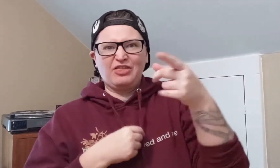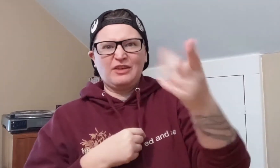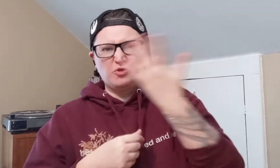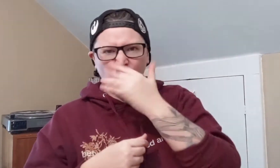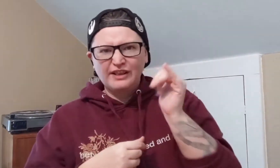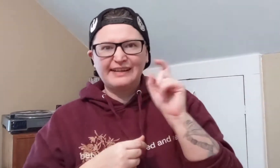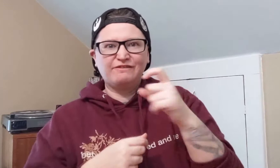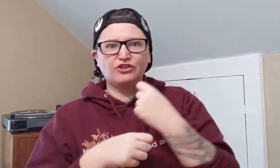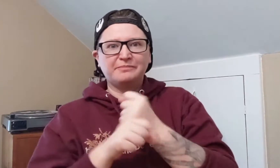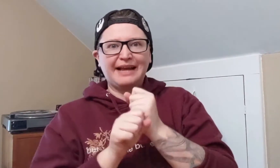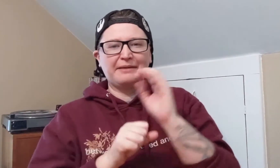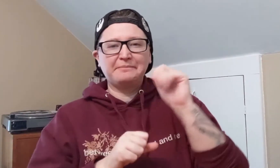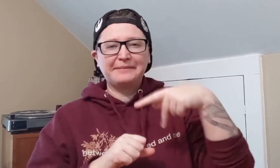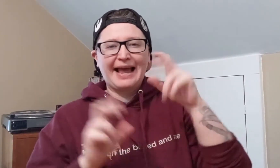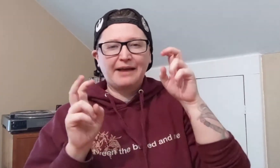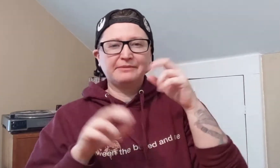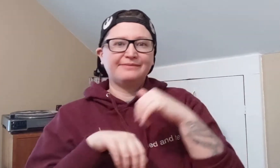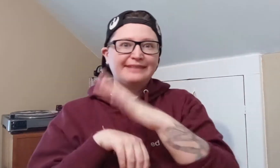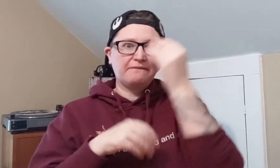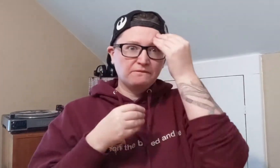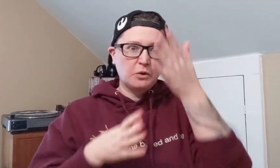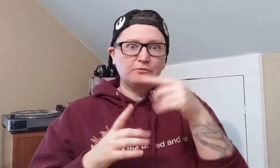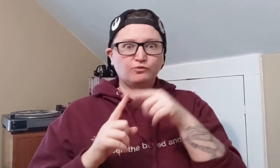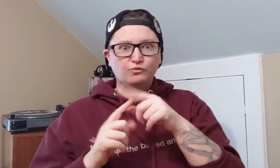people have to go and explore what does the rest of the world look like and you have to make a map